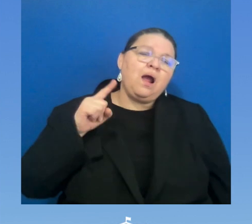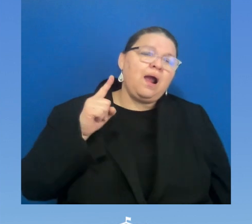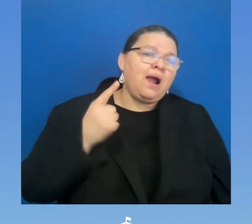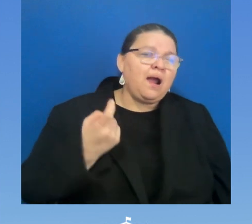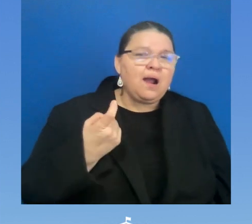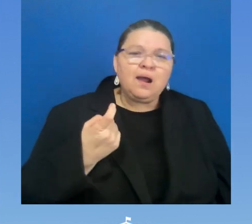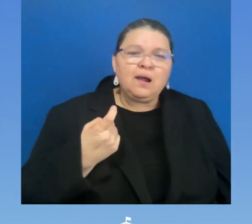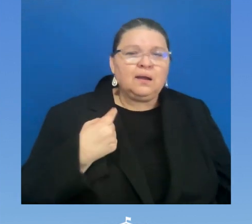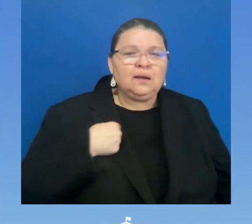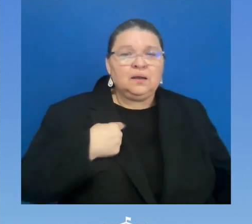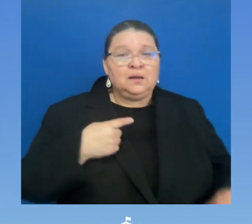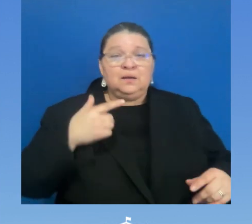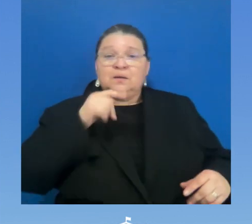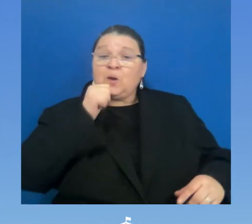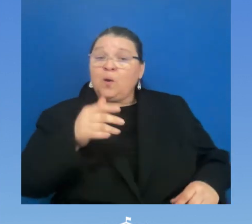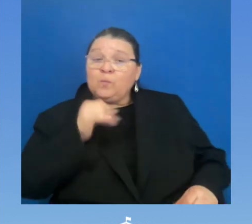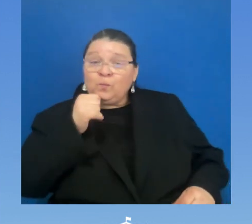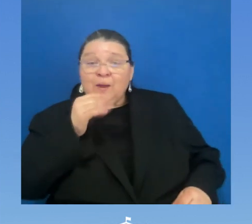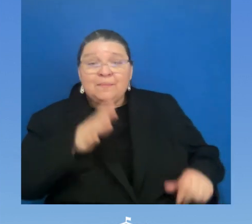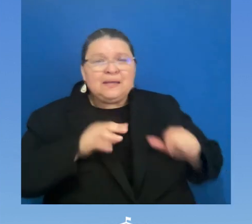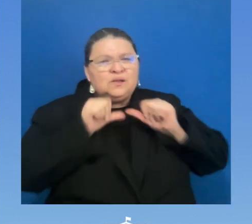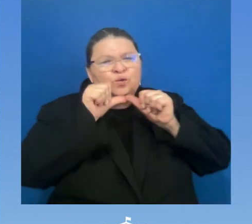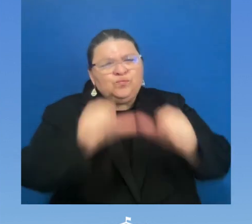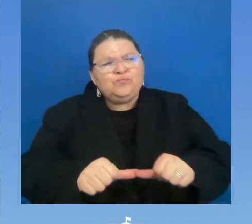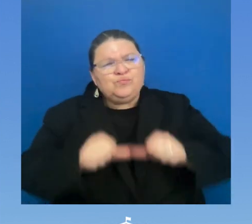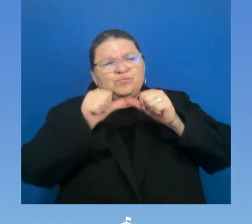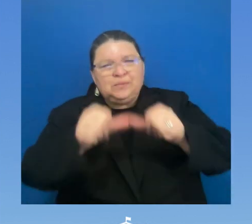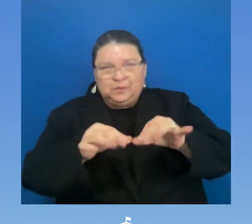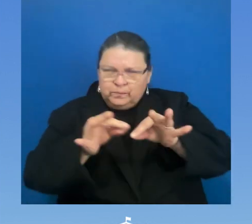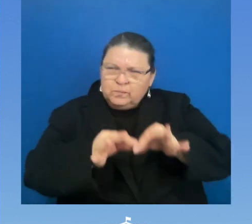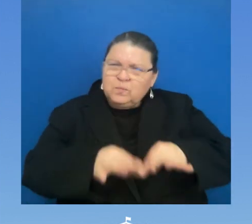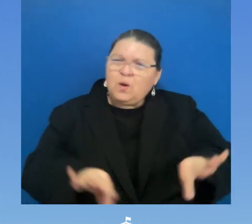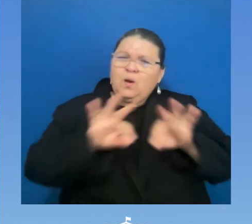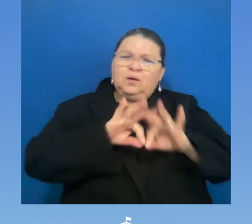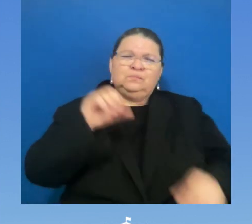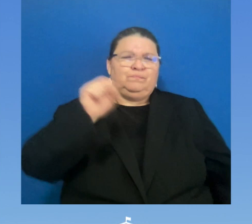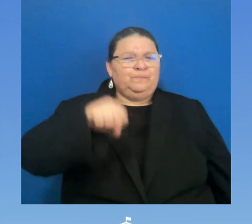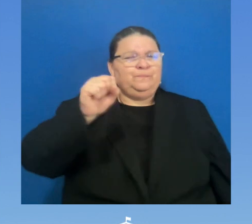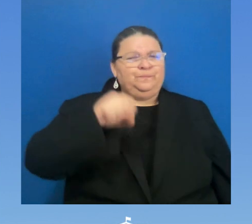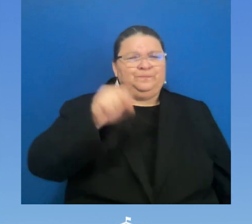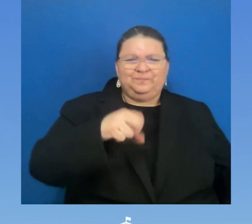I think, is essential, because it is difficult work and it is long work and the game has to be long.